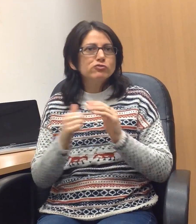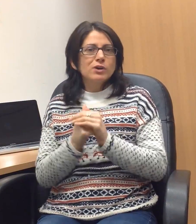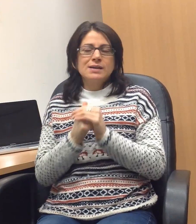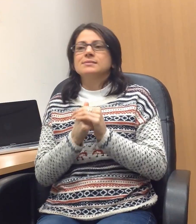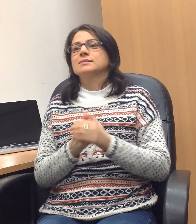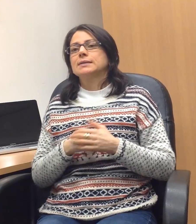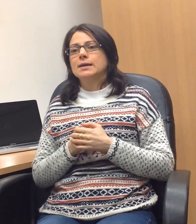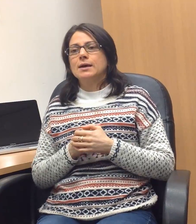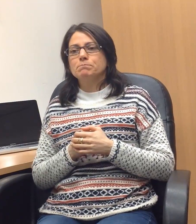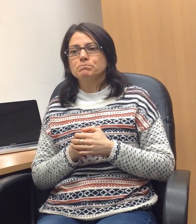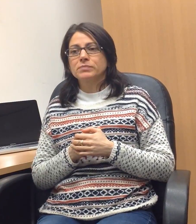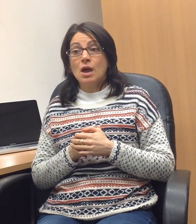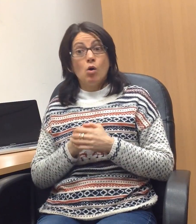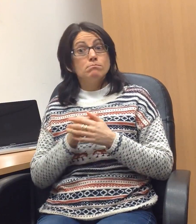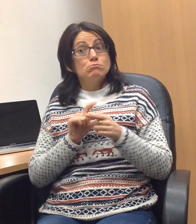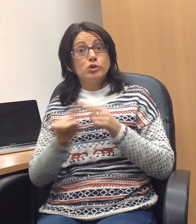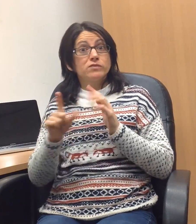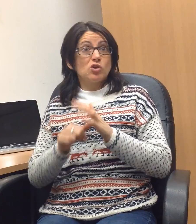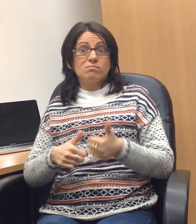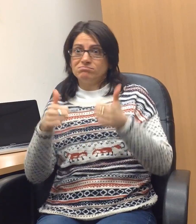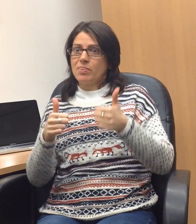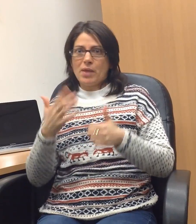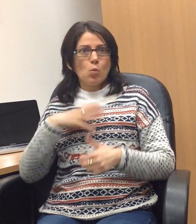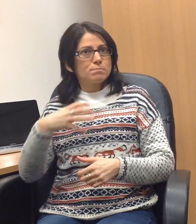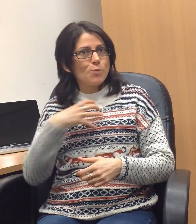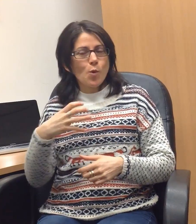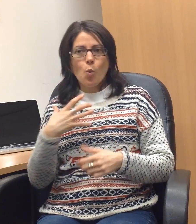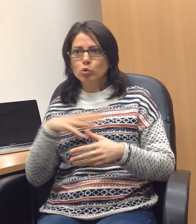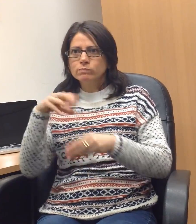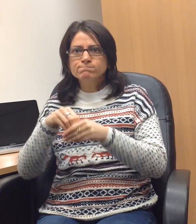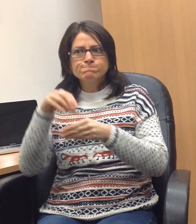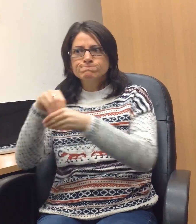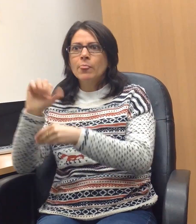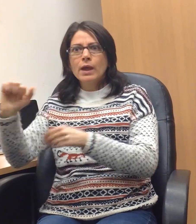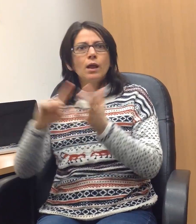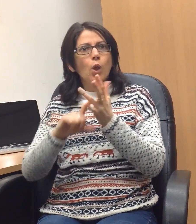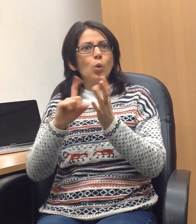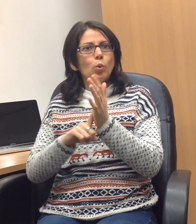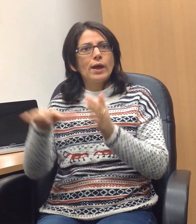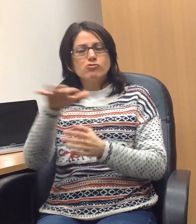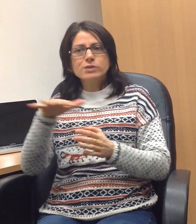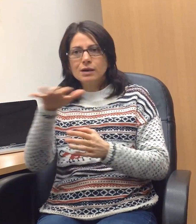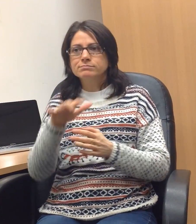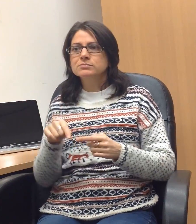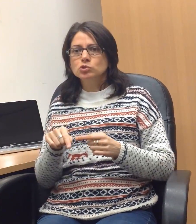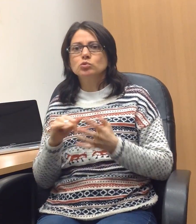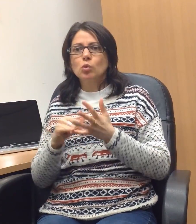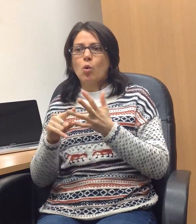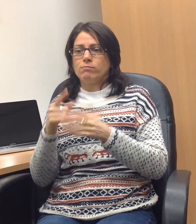We encourage them to try our new sports and meet new friends. Most of the time they want to get more to get involved in their local area.